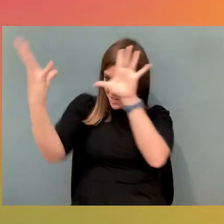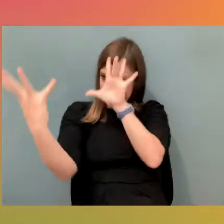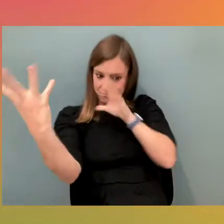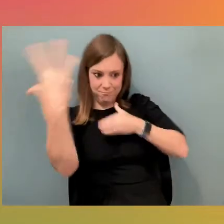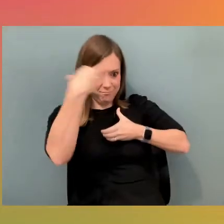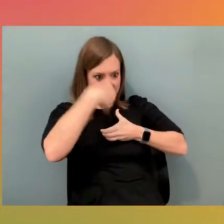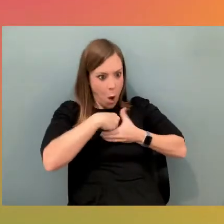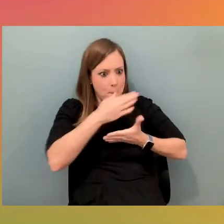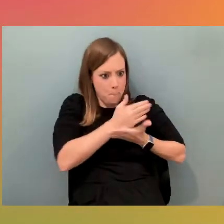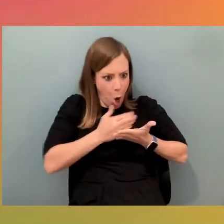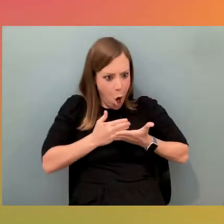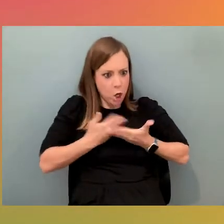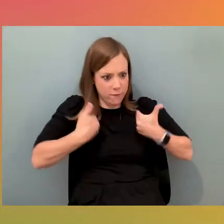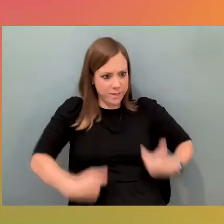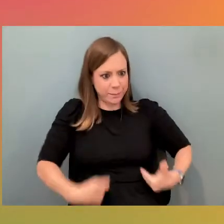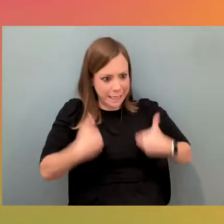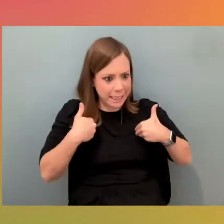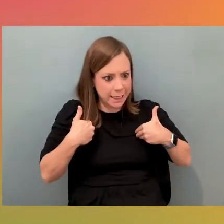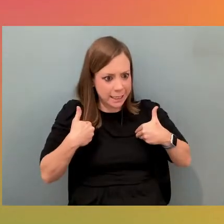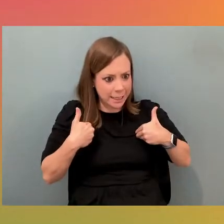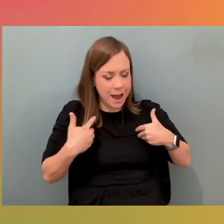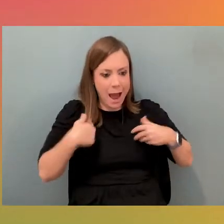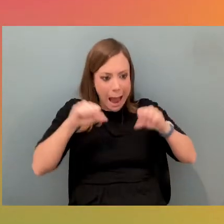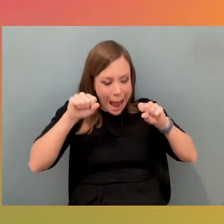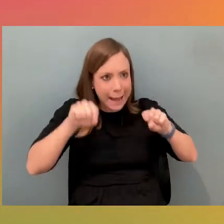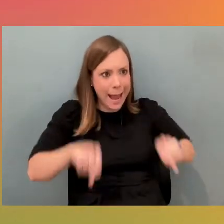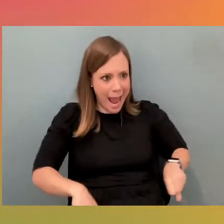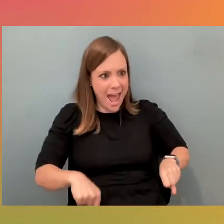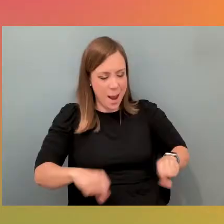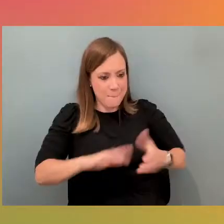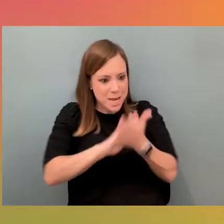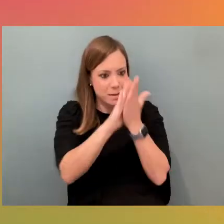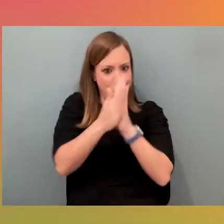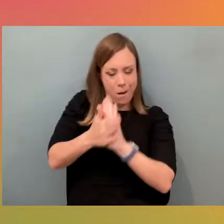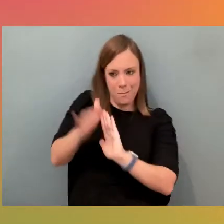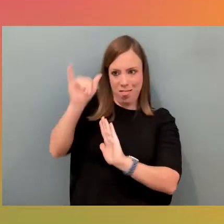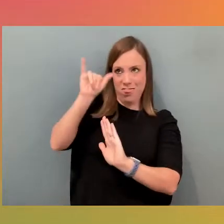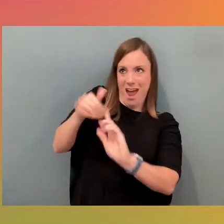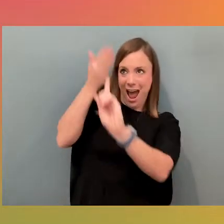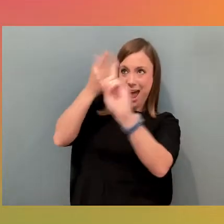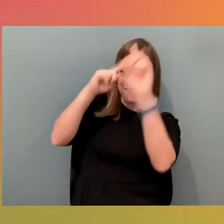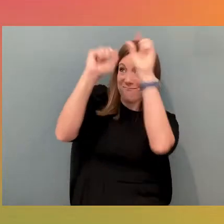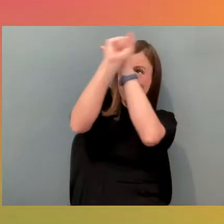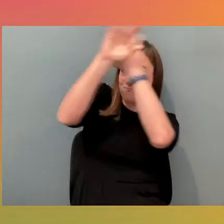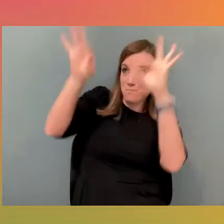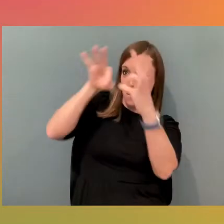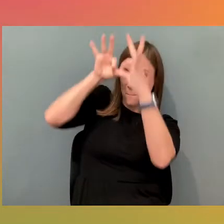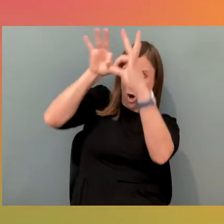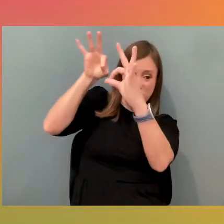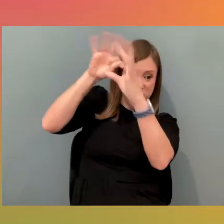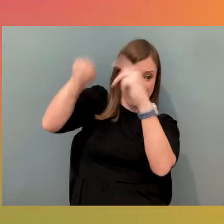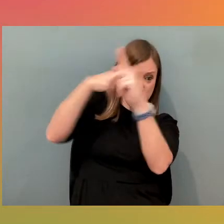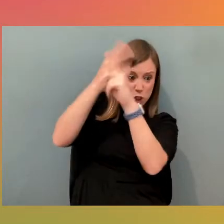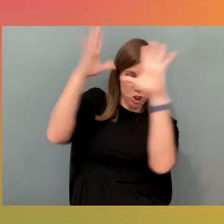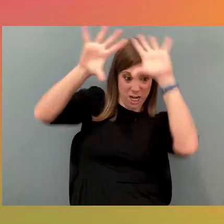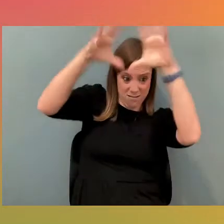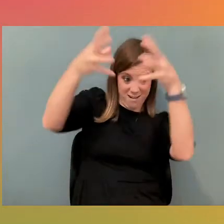IT'S PART OF YOU.